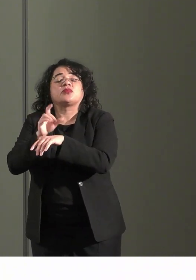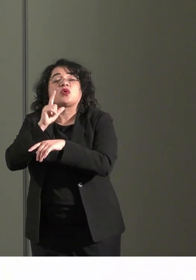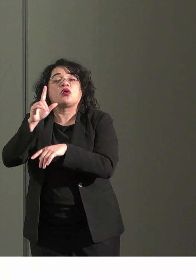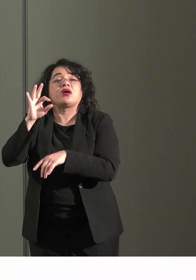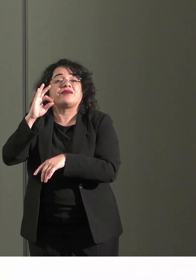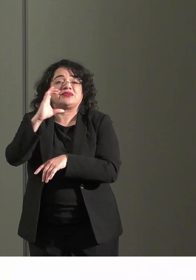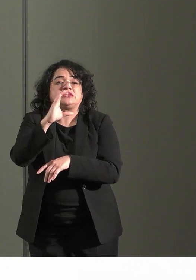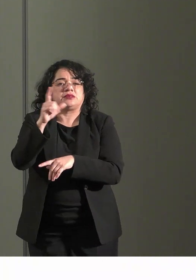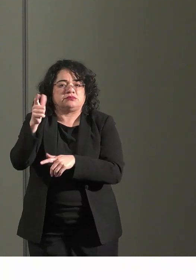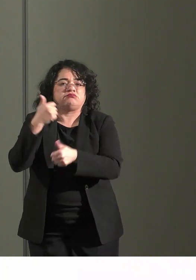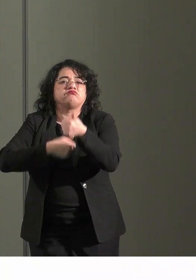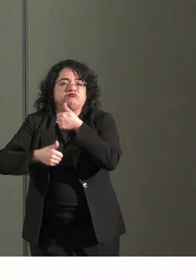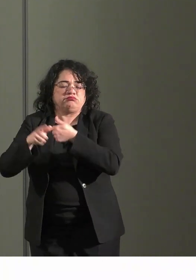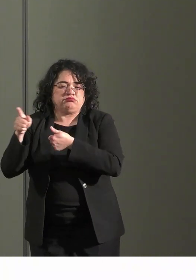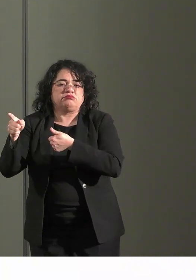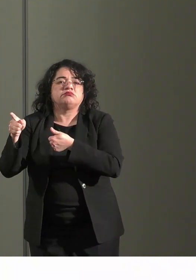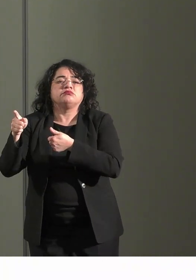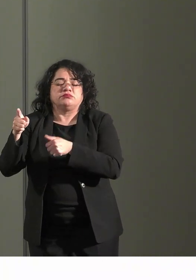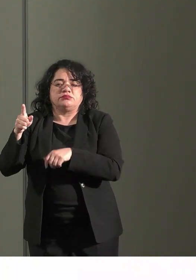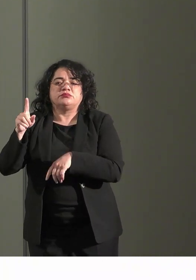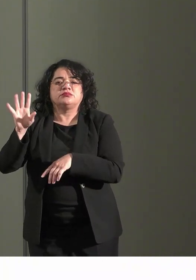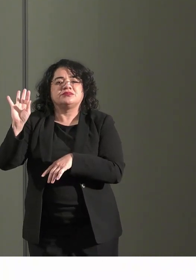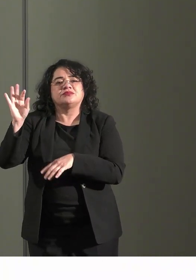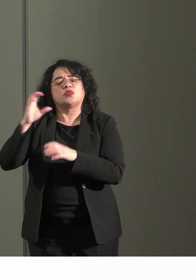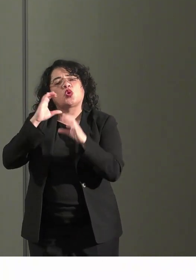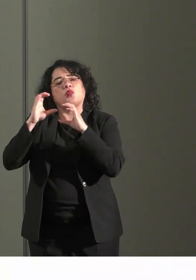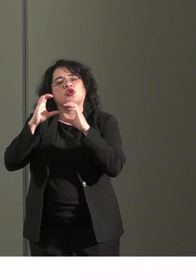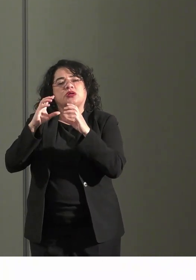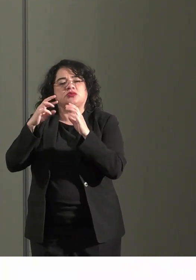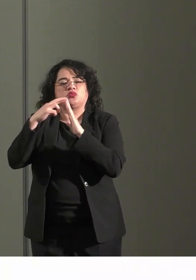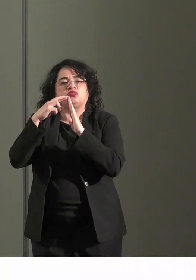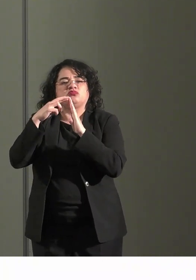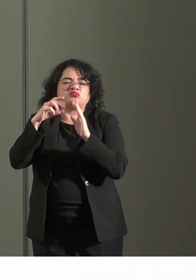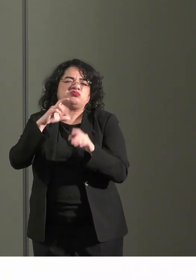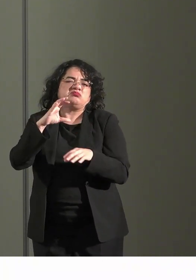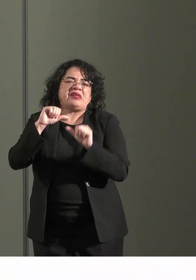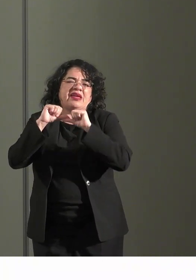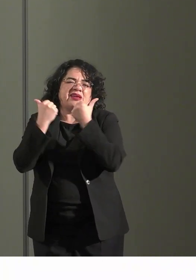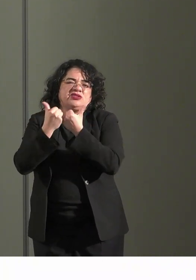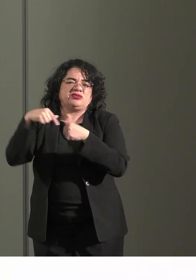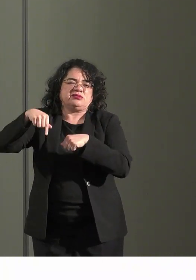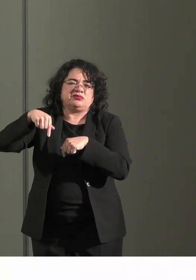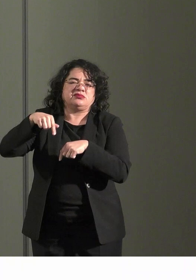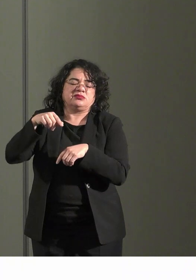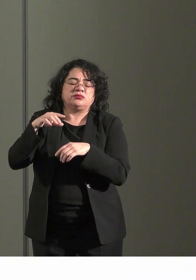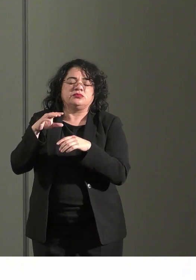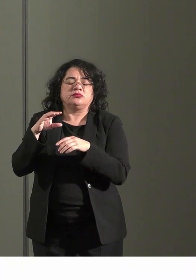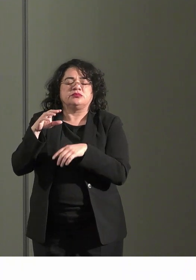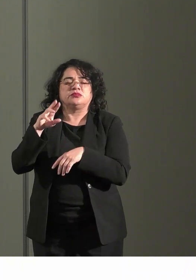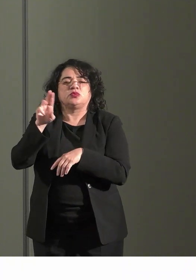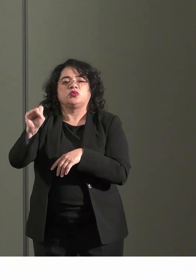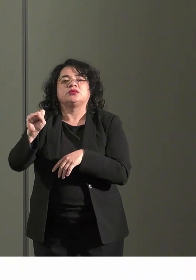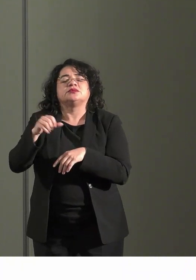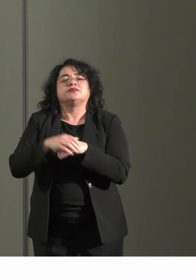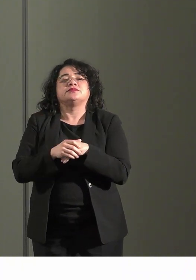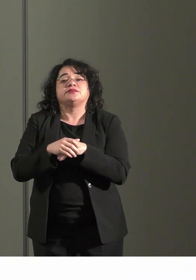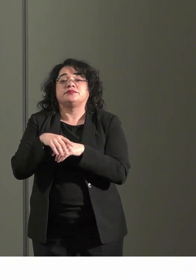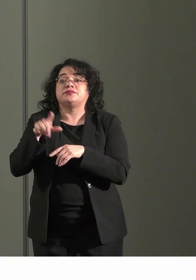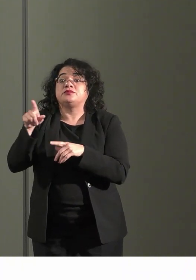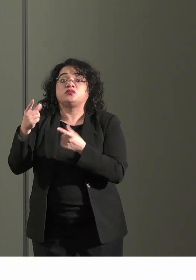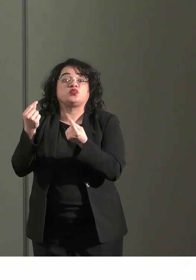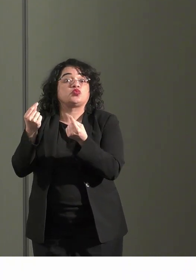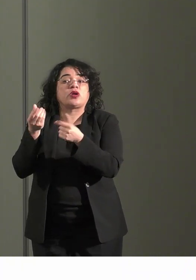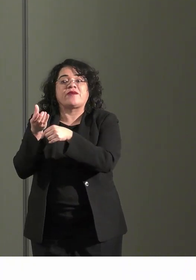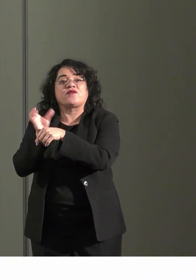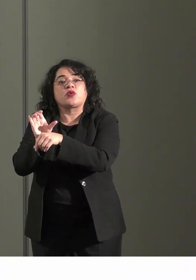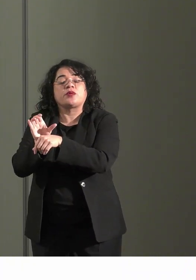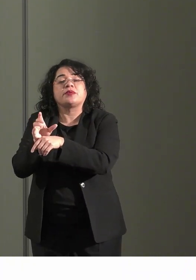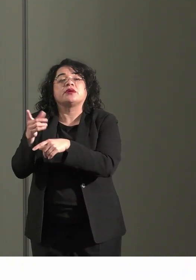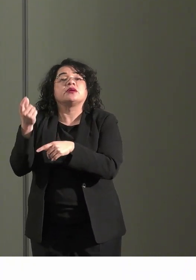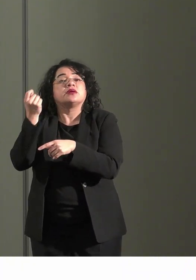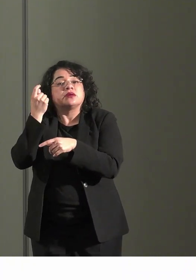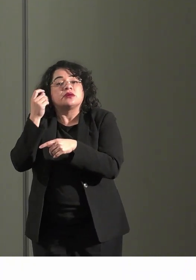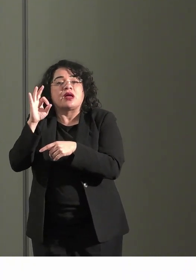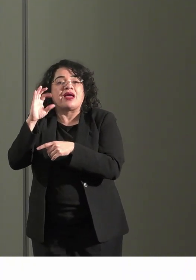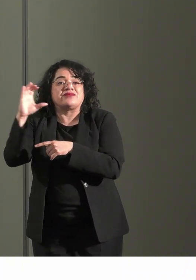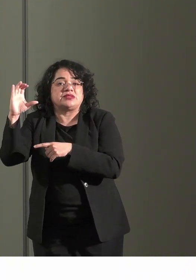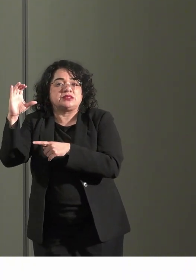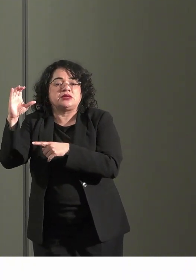commission in the United States under that law the enforcement is held by the FCC.